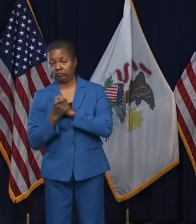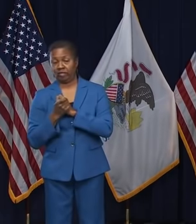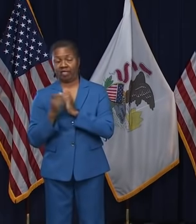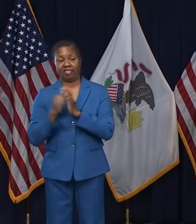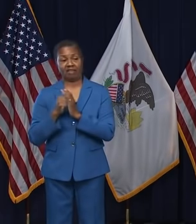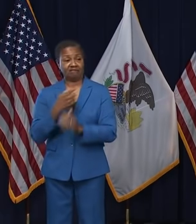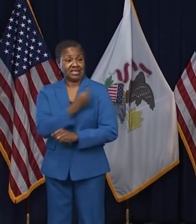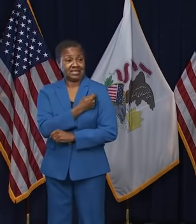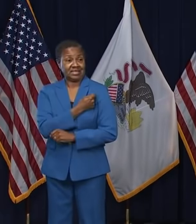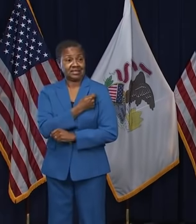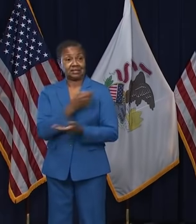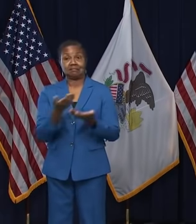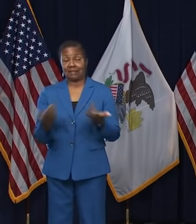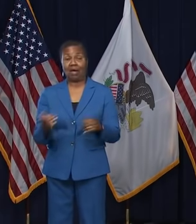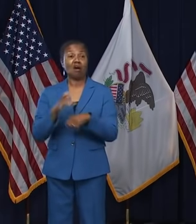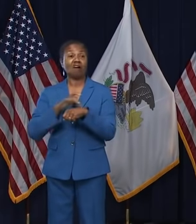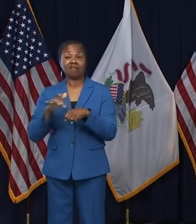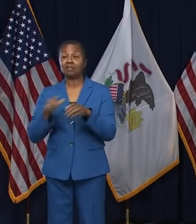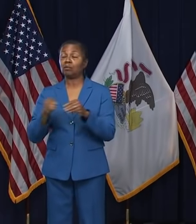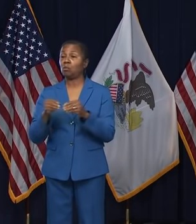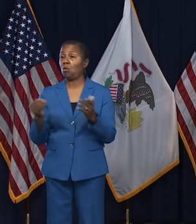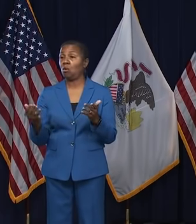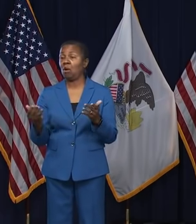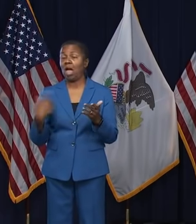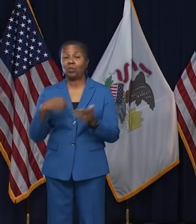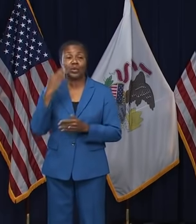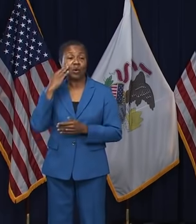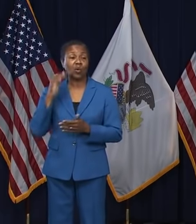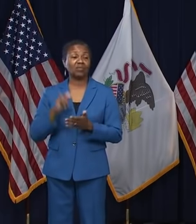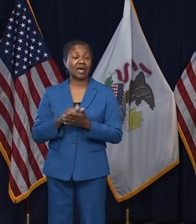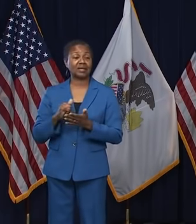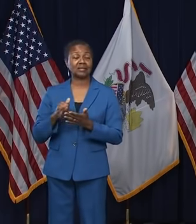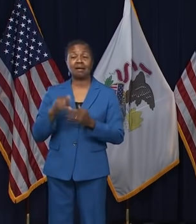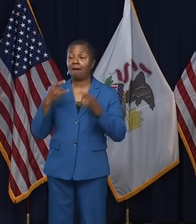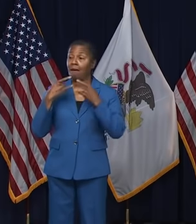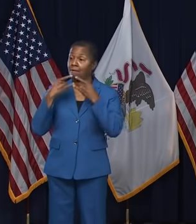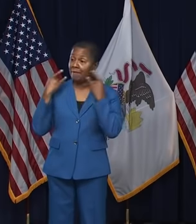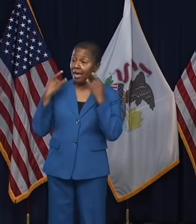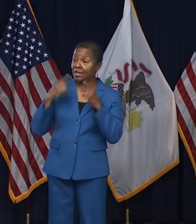this is a new paradigm. A